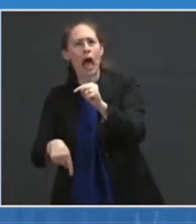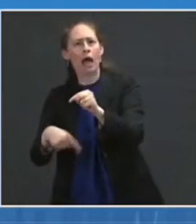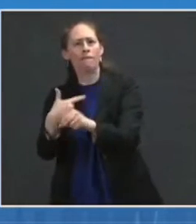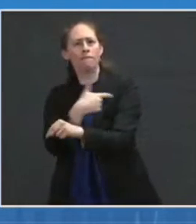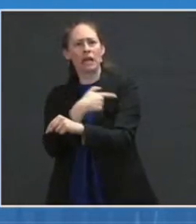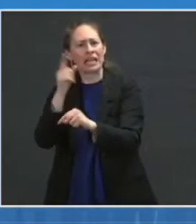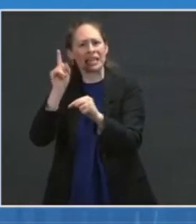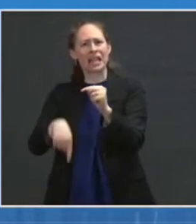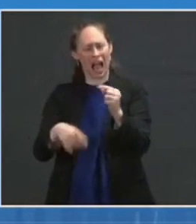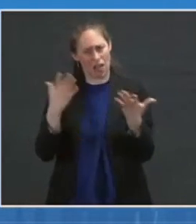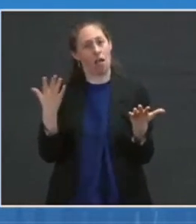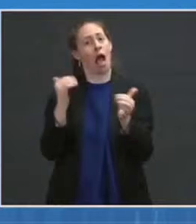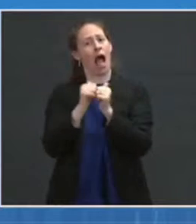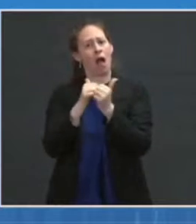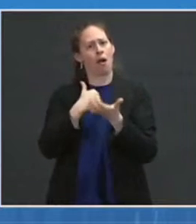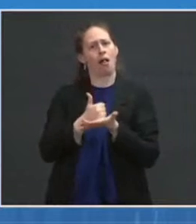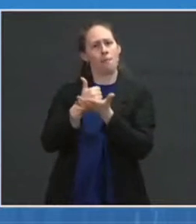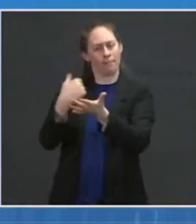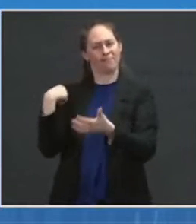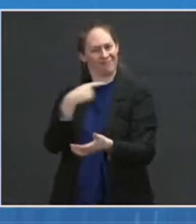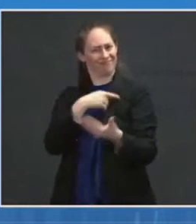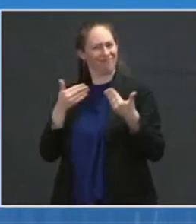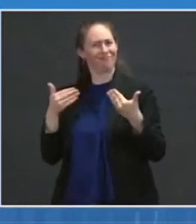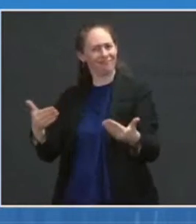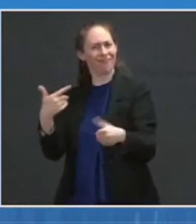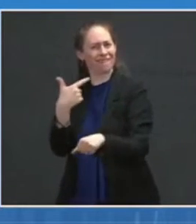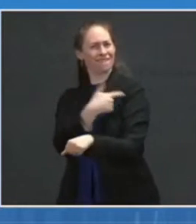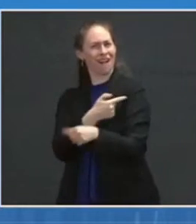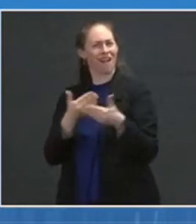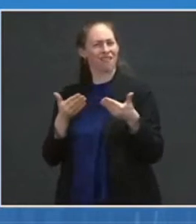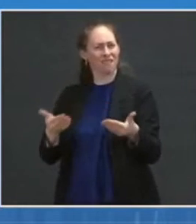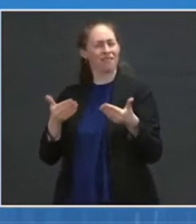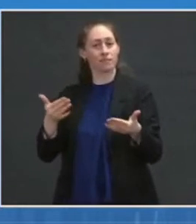INCREASED RISK OF COVID-19. AND FOR THOSE THAT ME FACE BARRIERS TO VACCINATION.